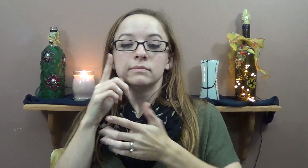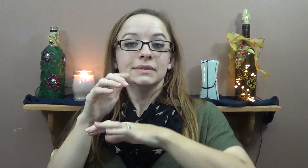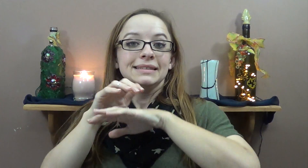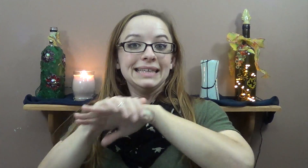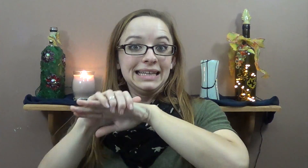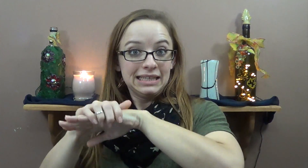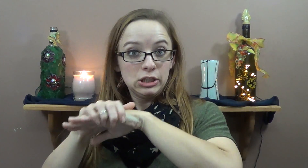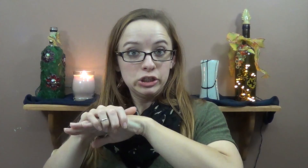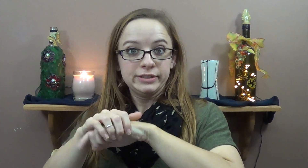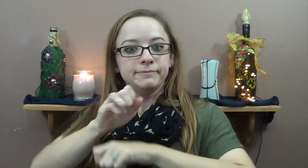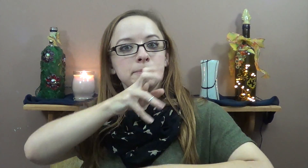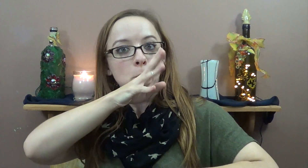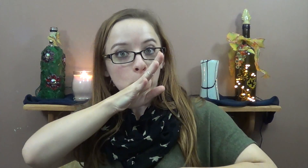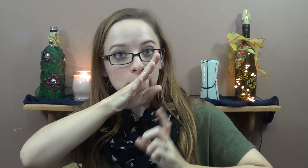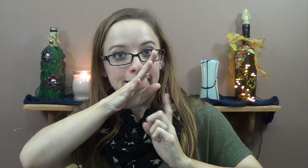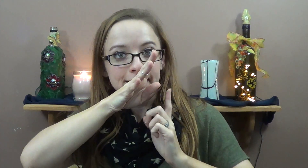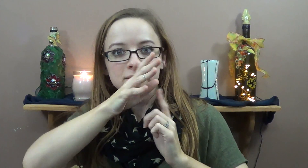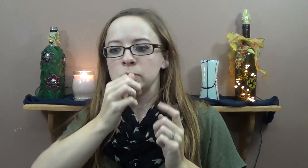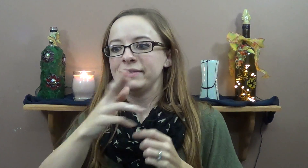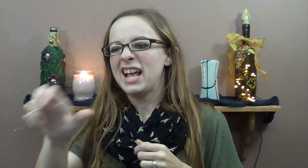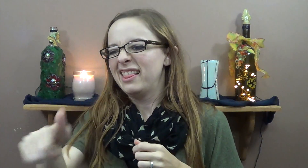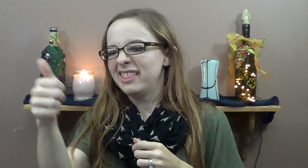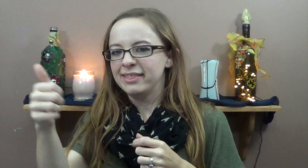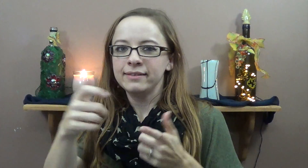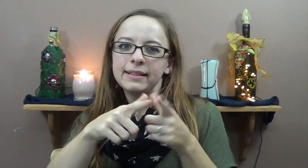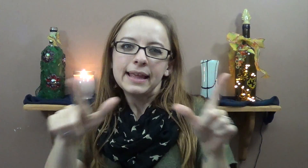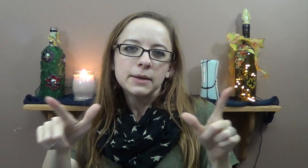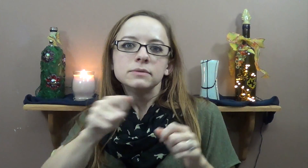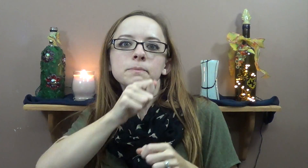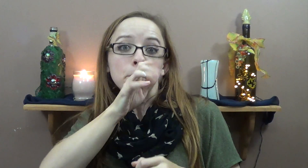as well. You know for example, when you're using spoken English,